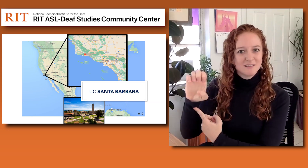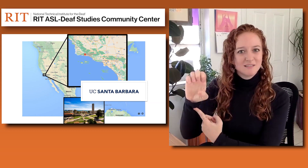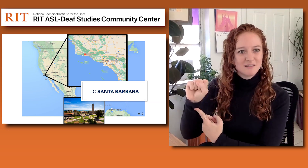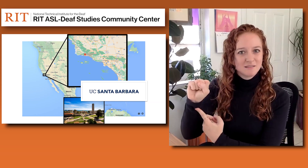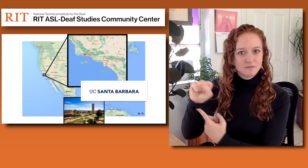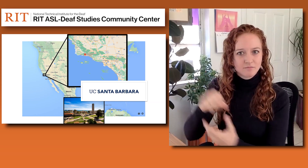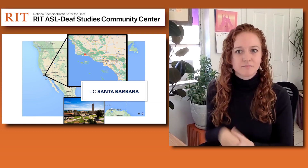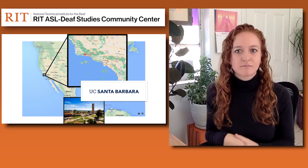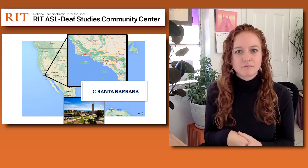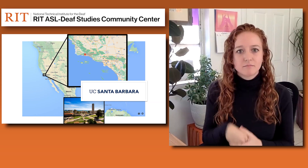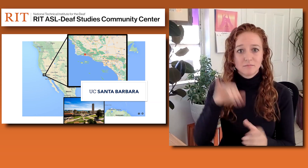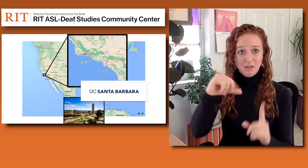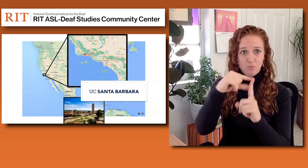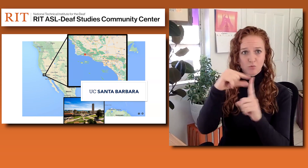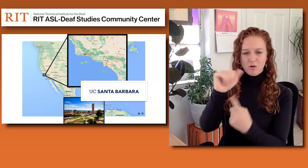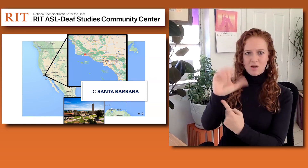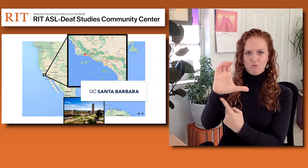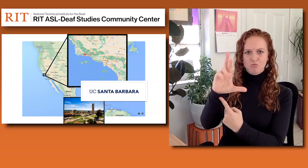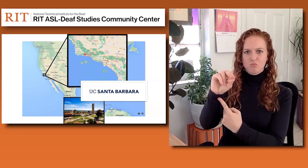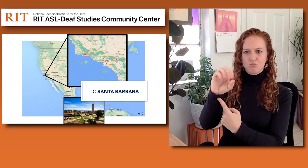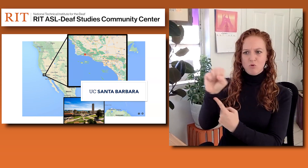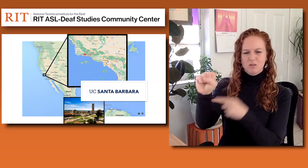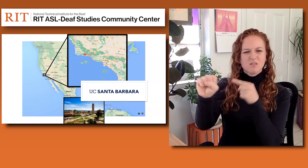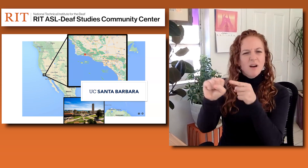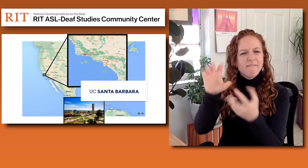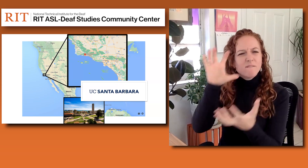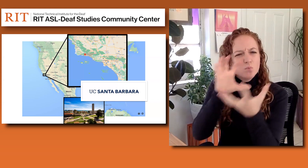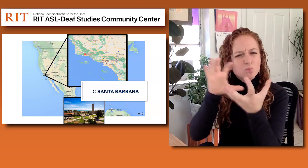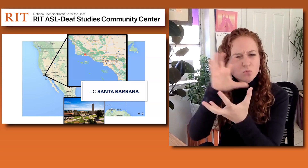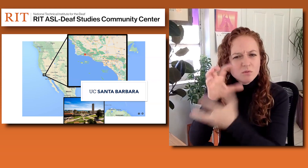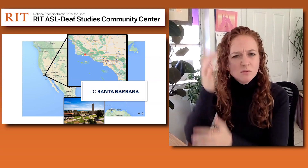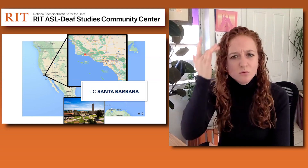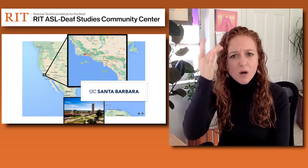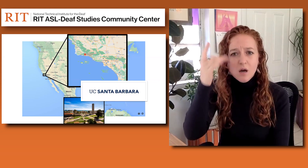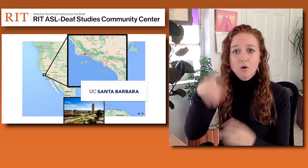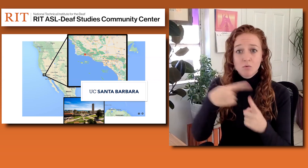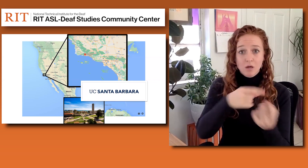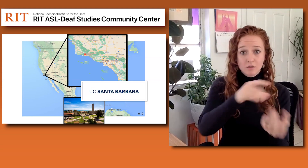Cross-section. "Cross" is confusing.